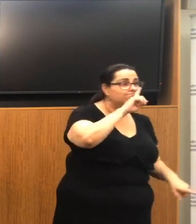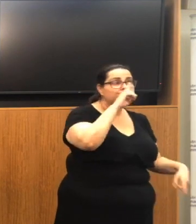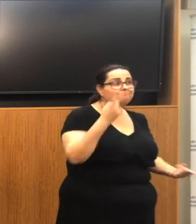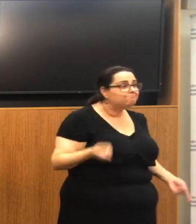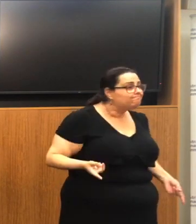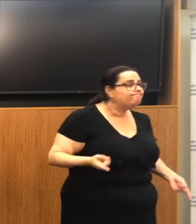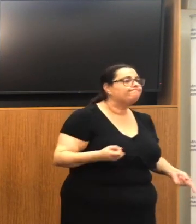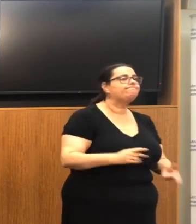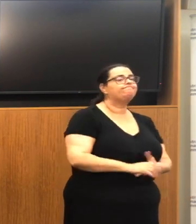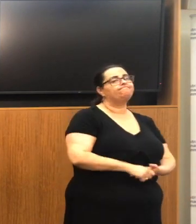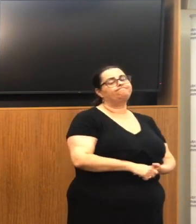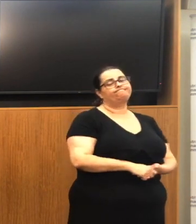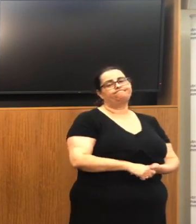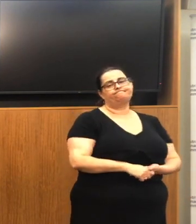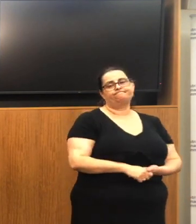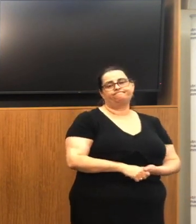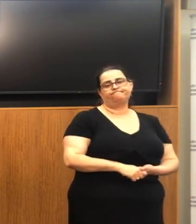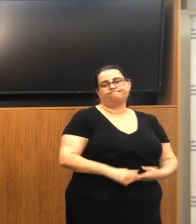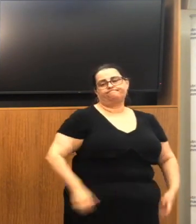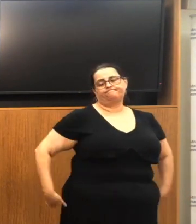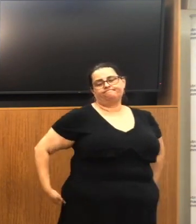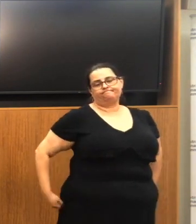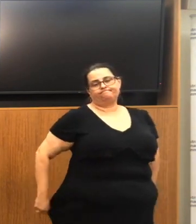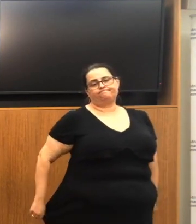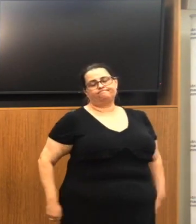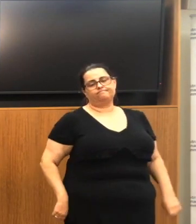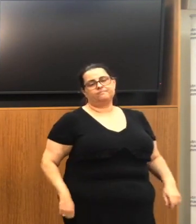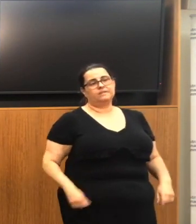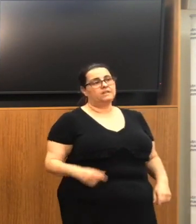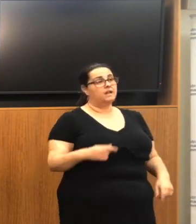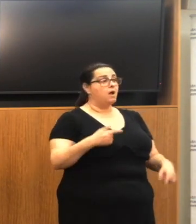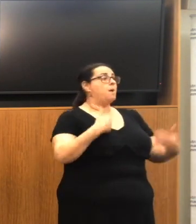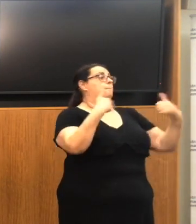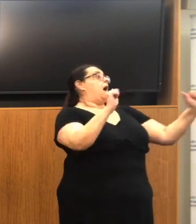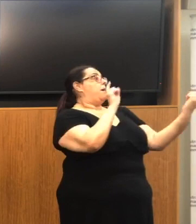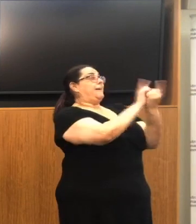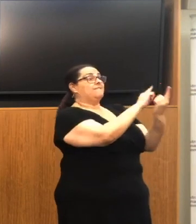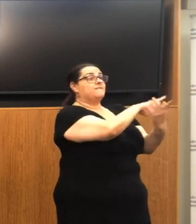And, he also saw his family there and asked them why